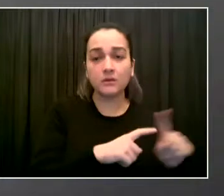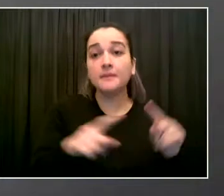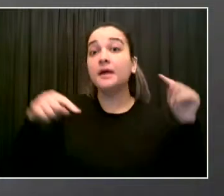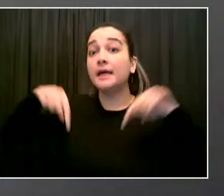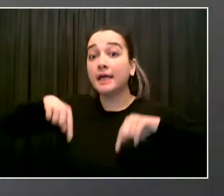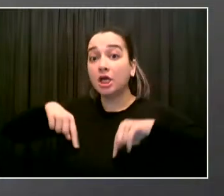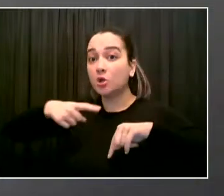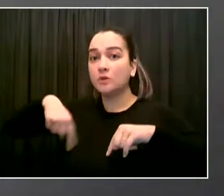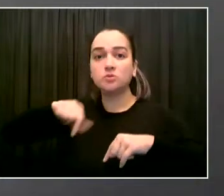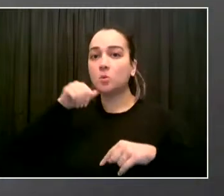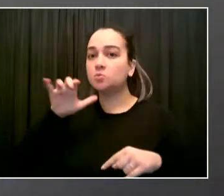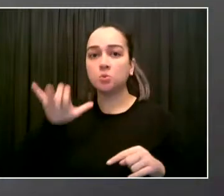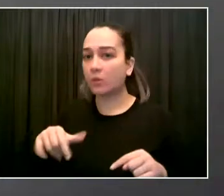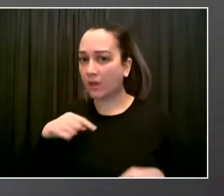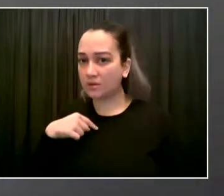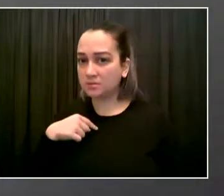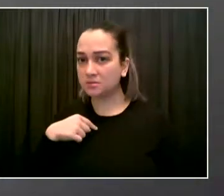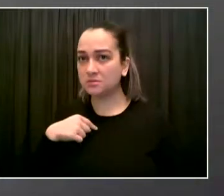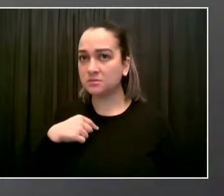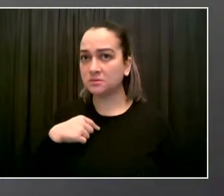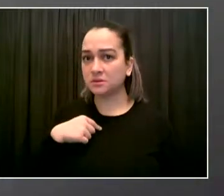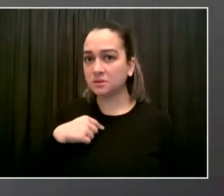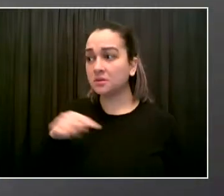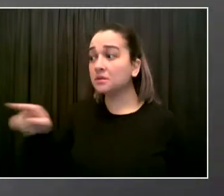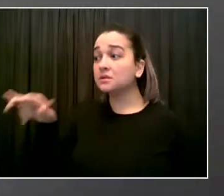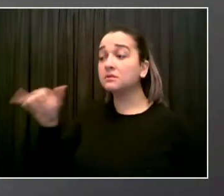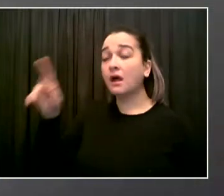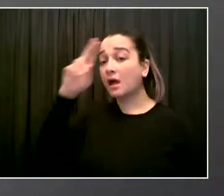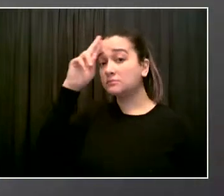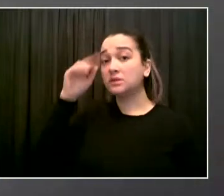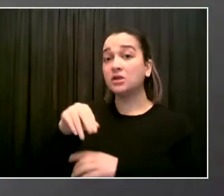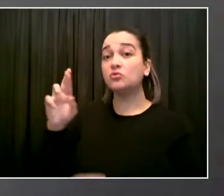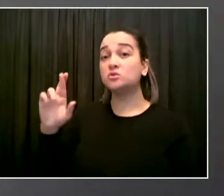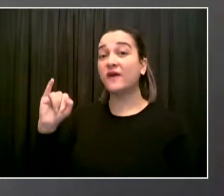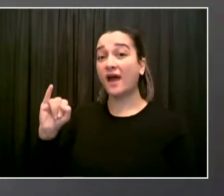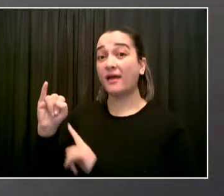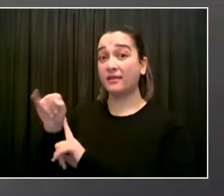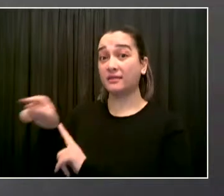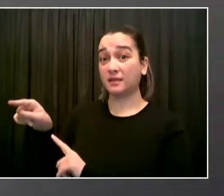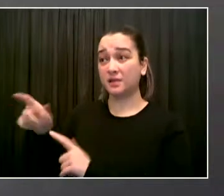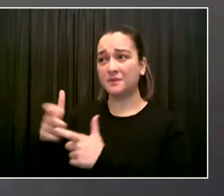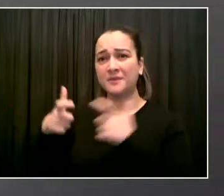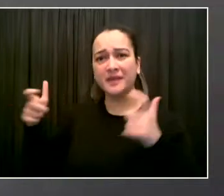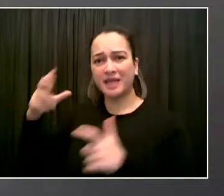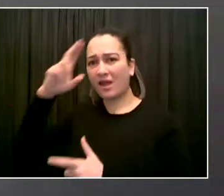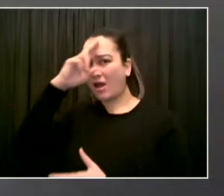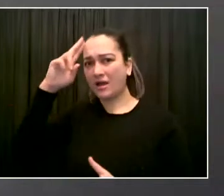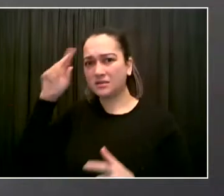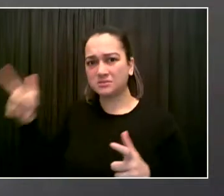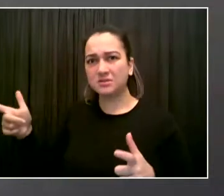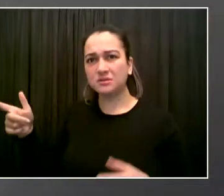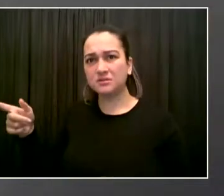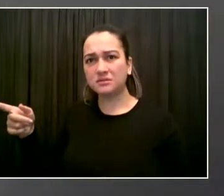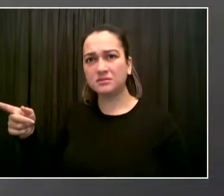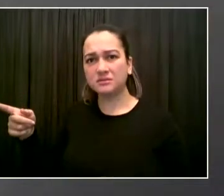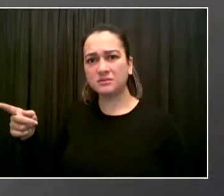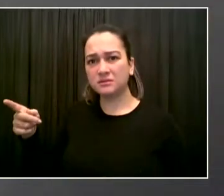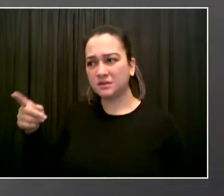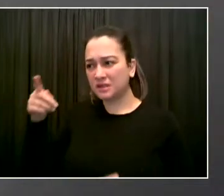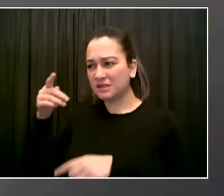BUILT AS A